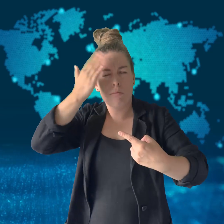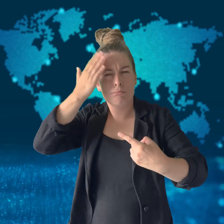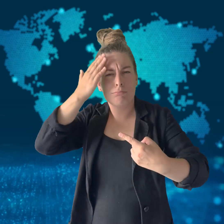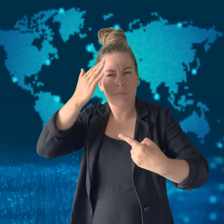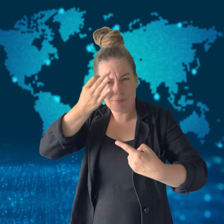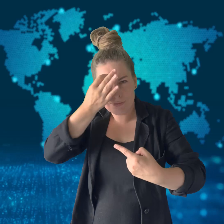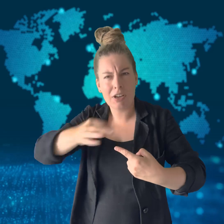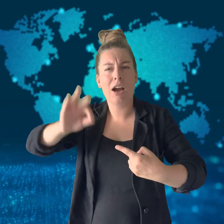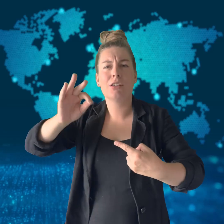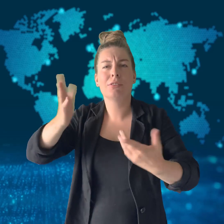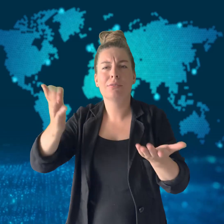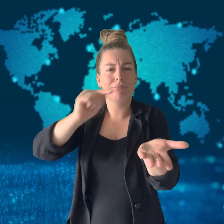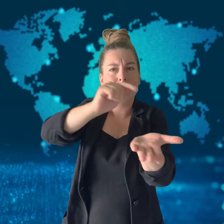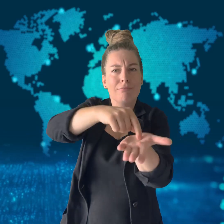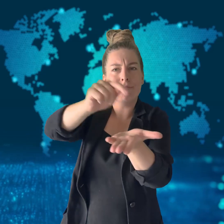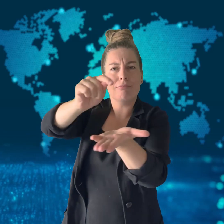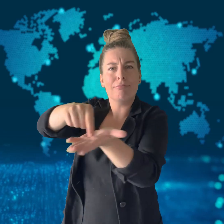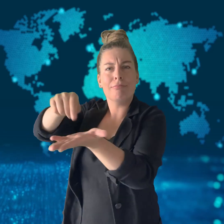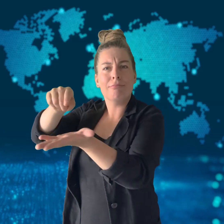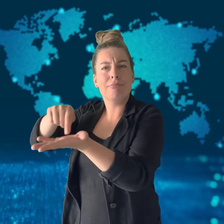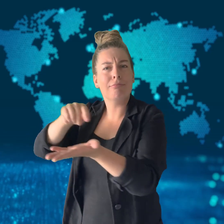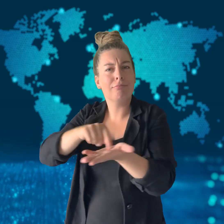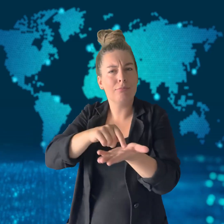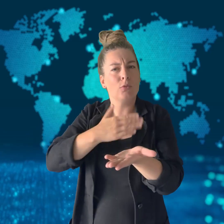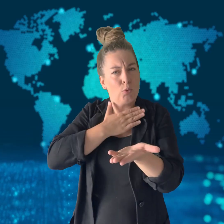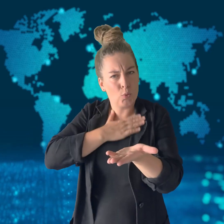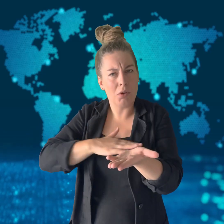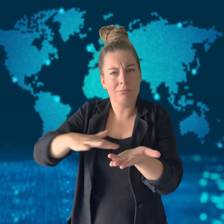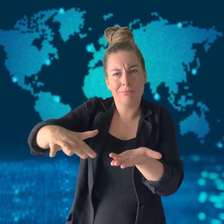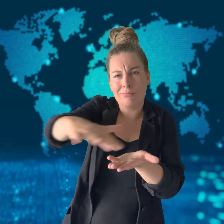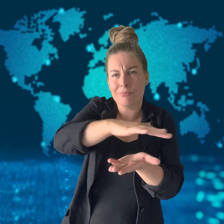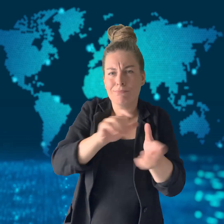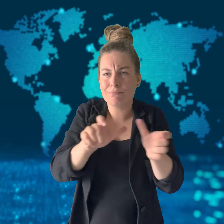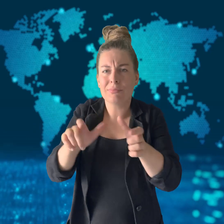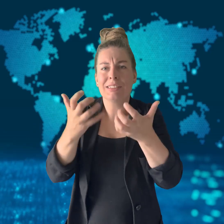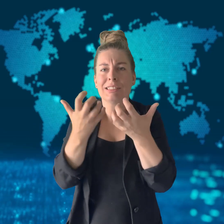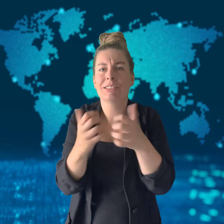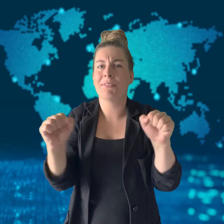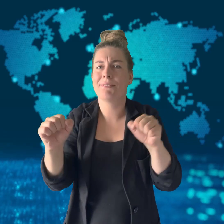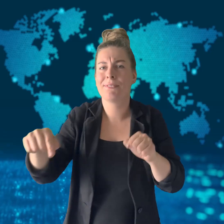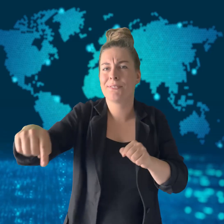The force has existed since a string of